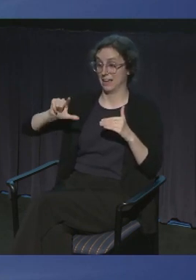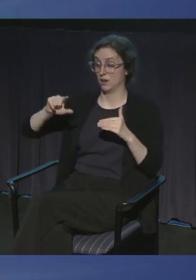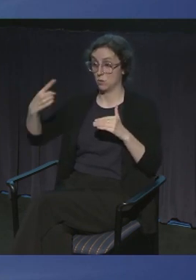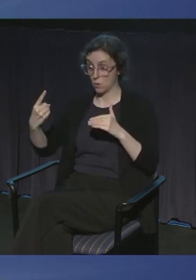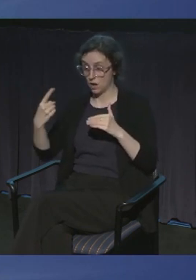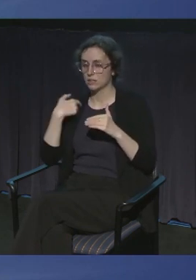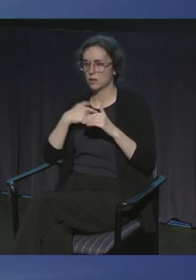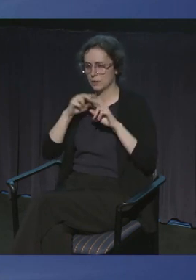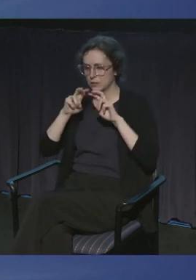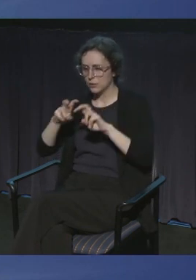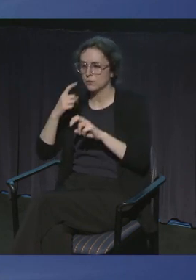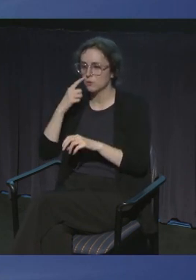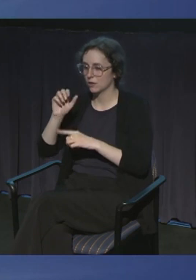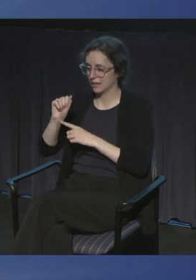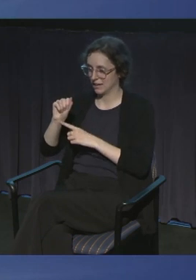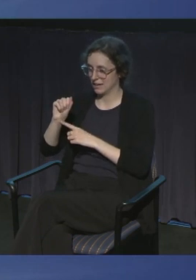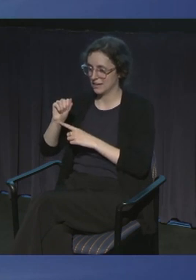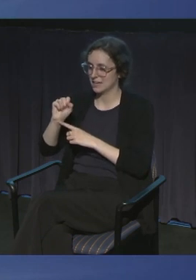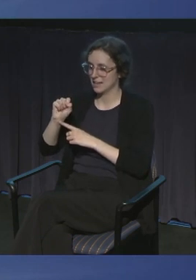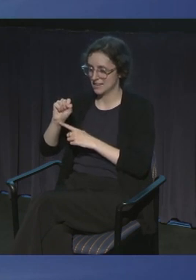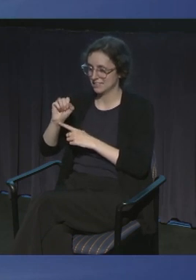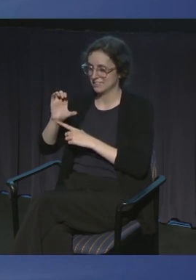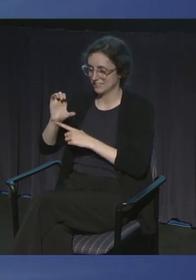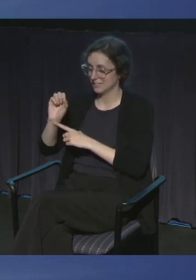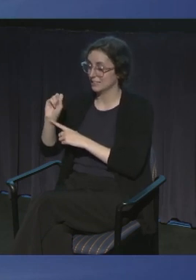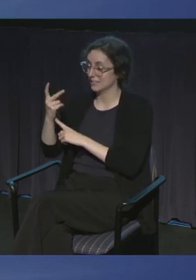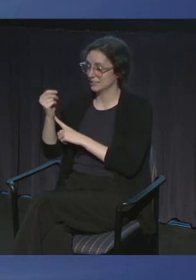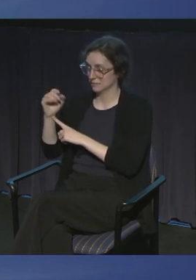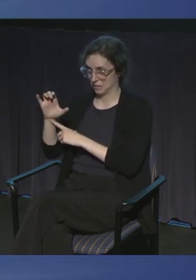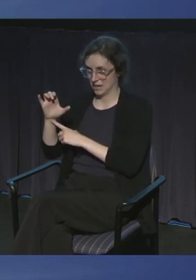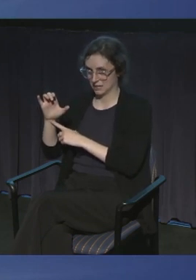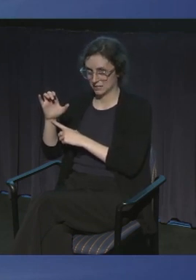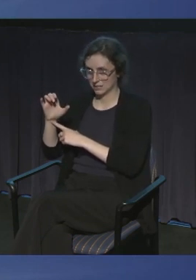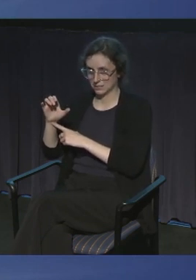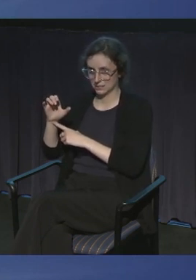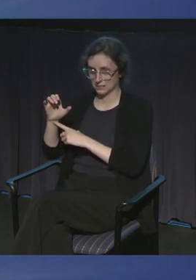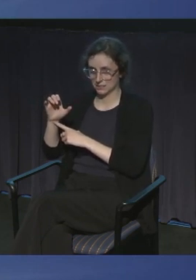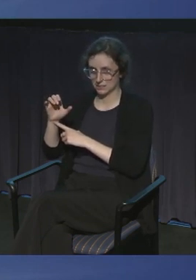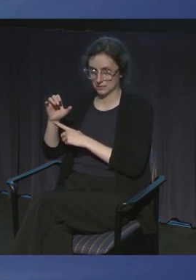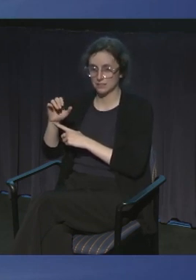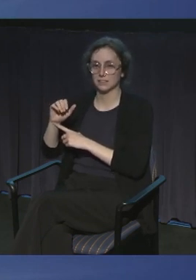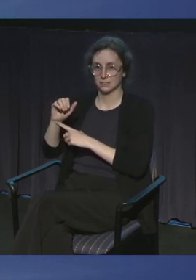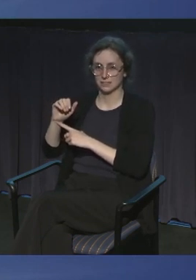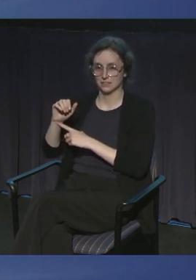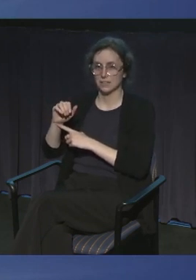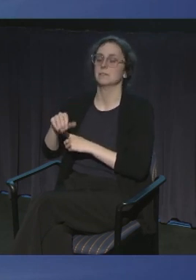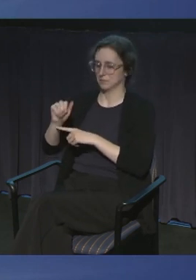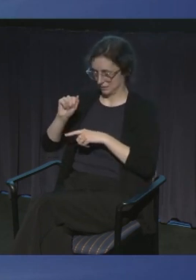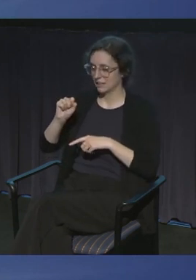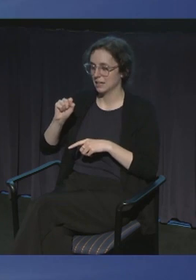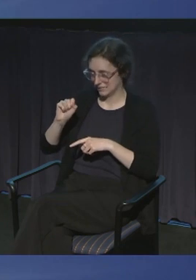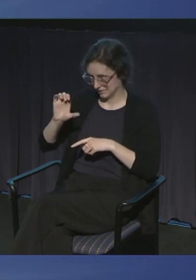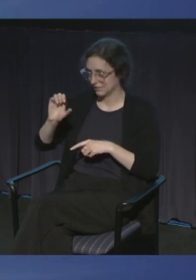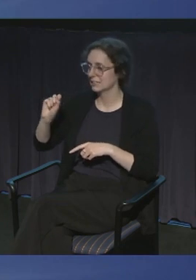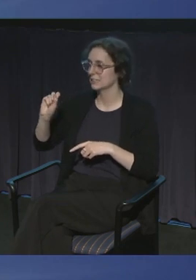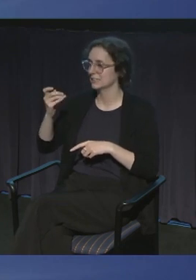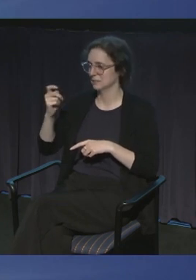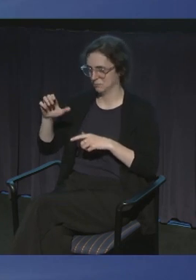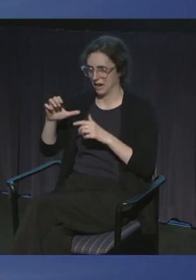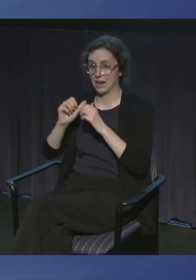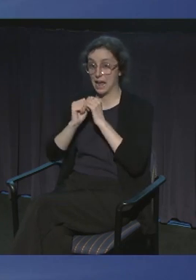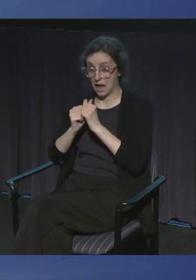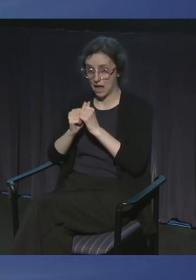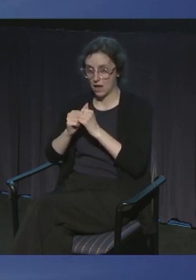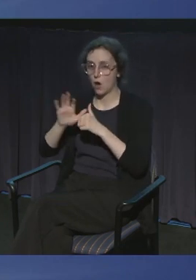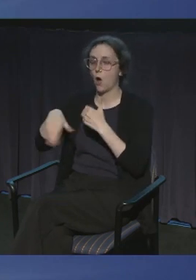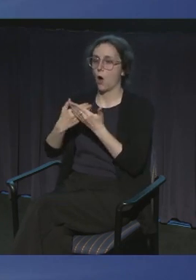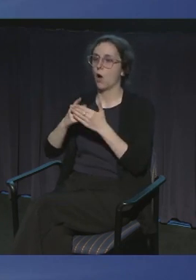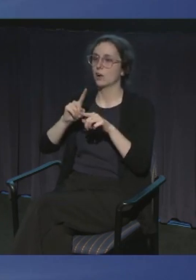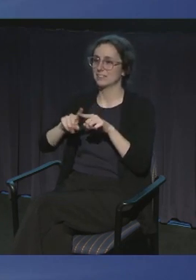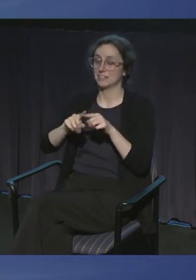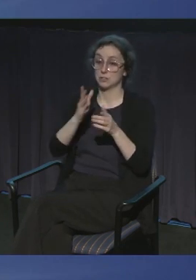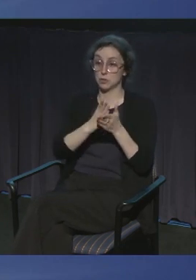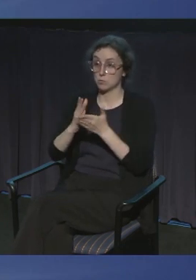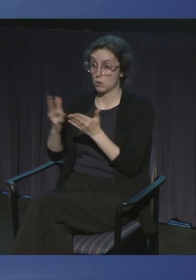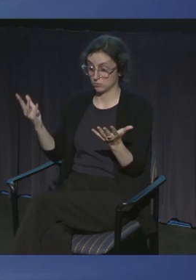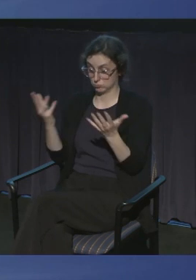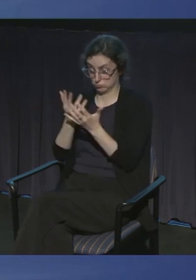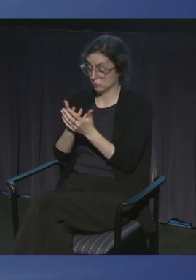LOOK FORC ASC SPECK FORMATION.